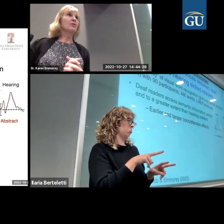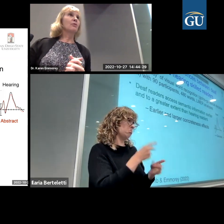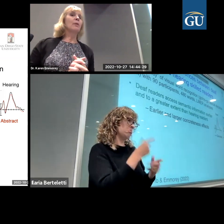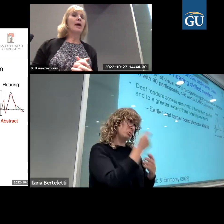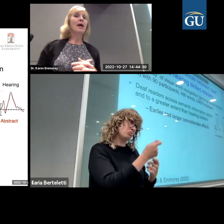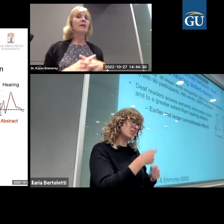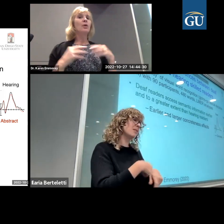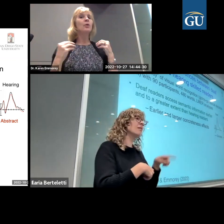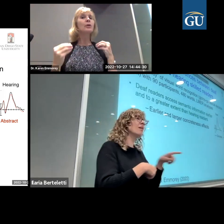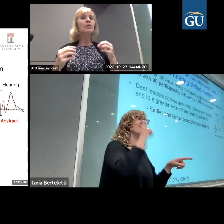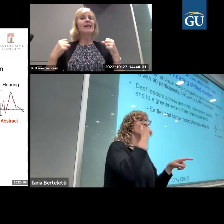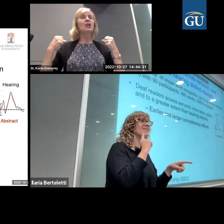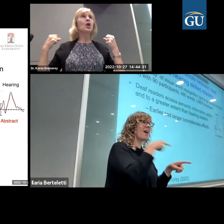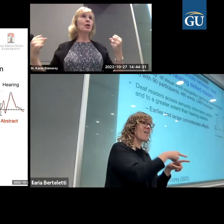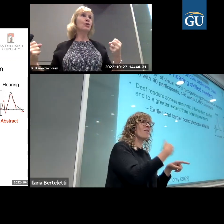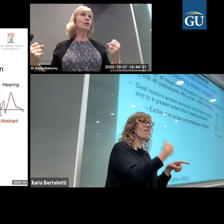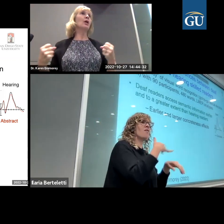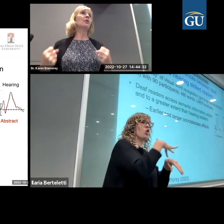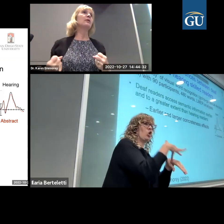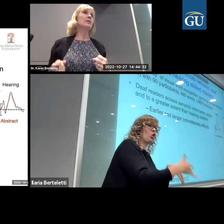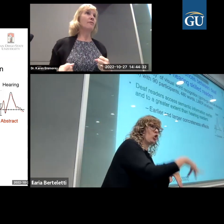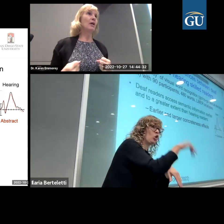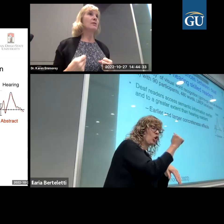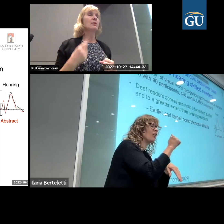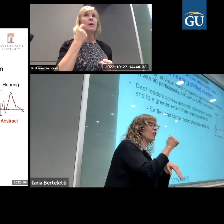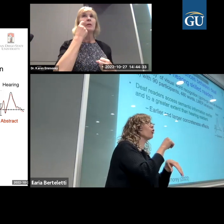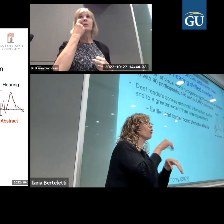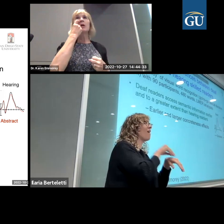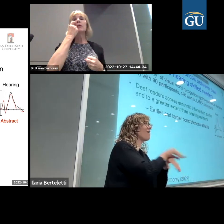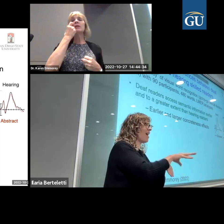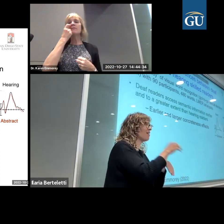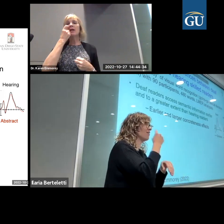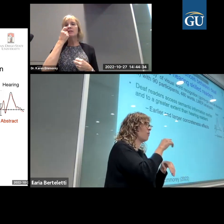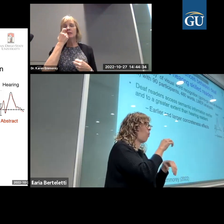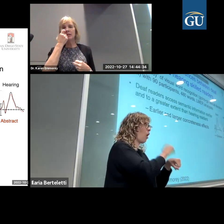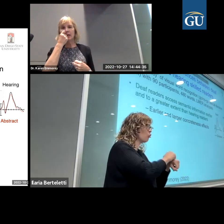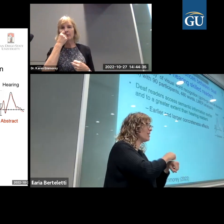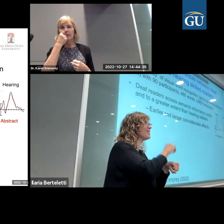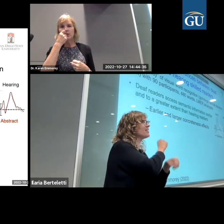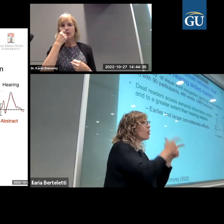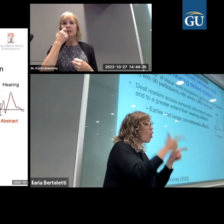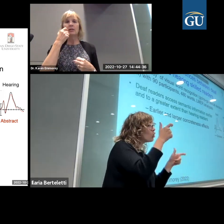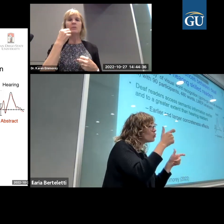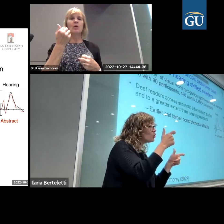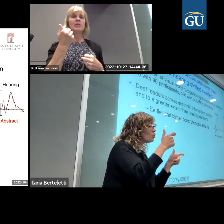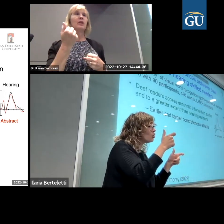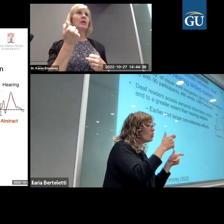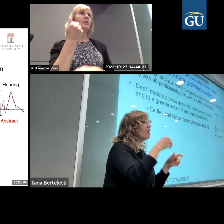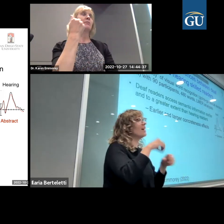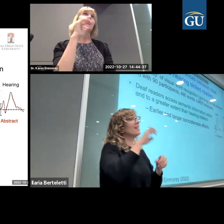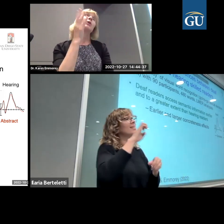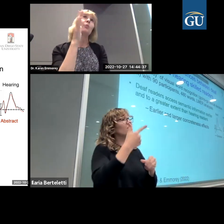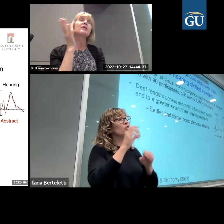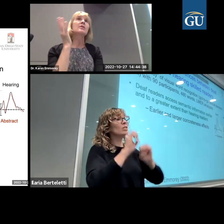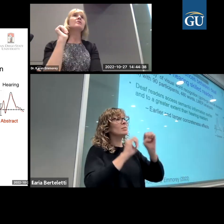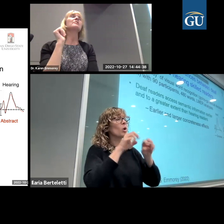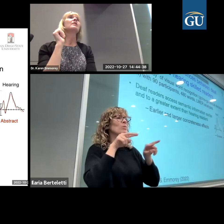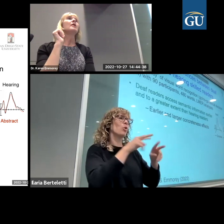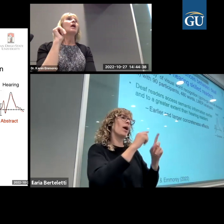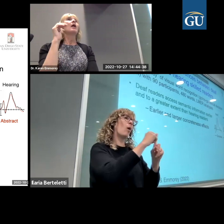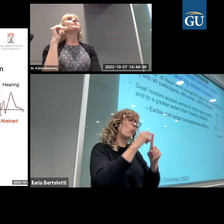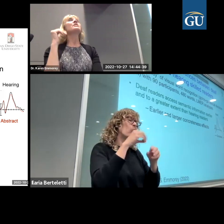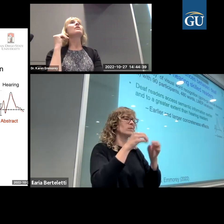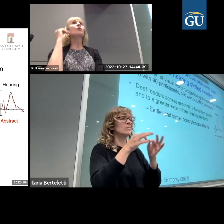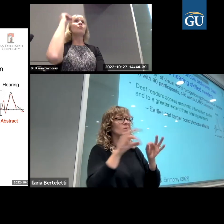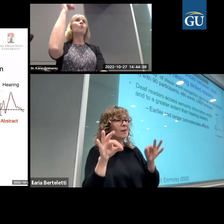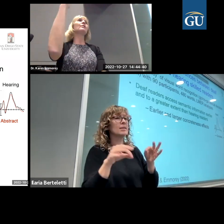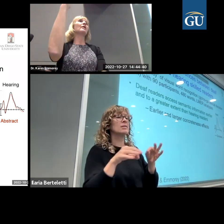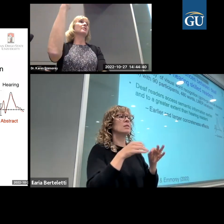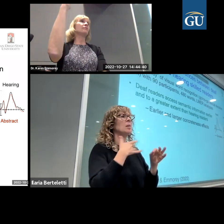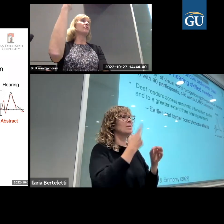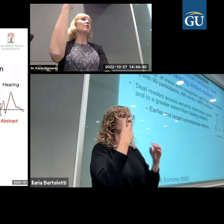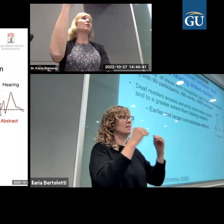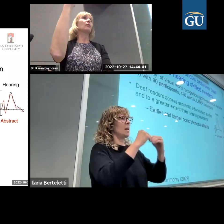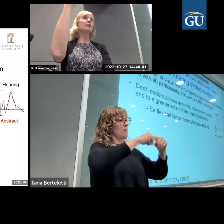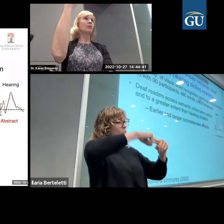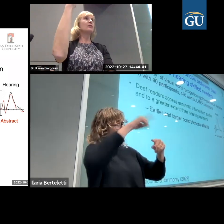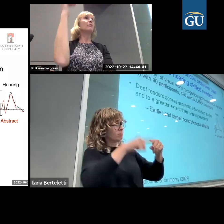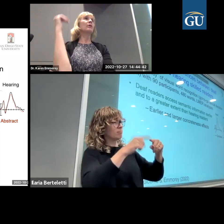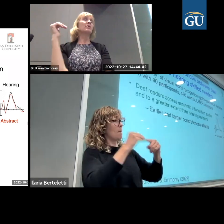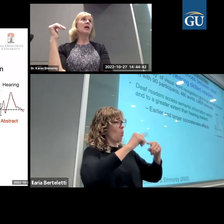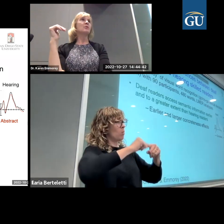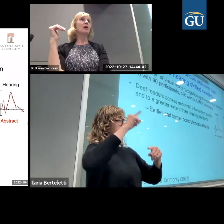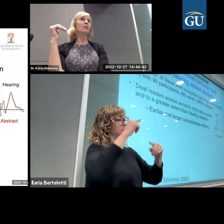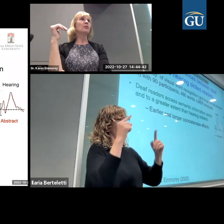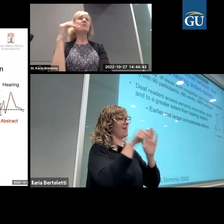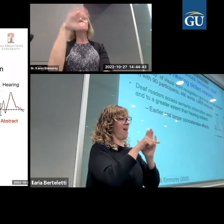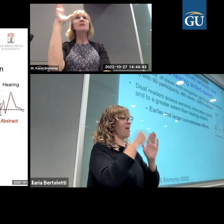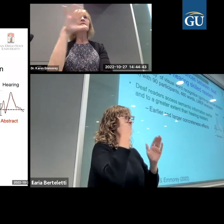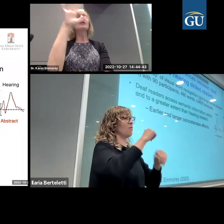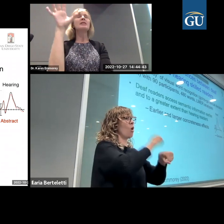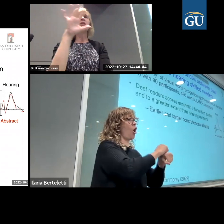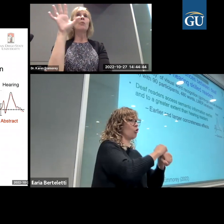you see a more negative for the concrete where it's compared to the abstract words, There's different ideas about Why, that might be. It may have to do with the number of and types of submit features that are encoded by concrete words. But that's the direction that you see, and it was the same for both deaf and hearing.